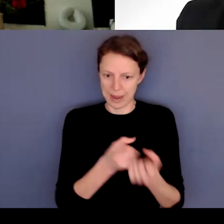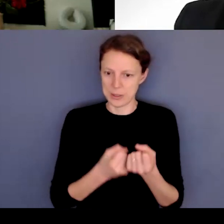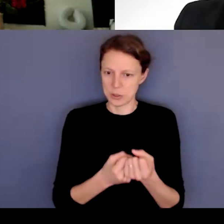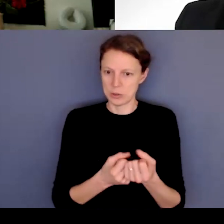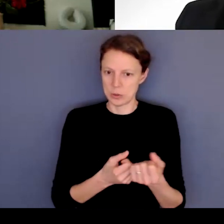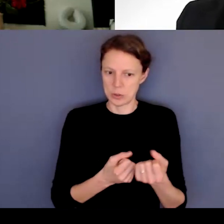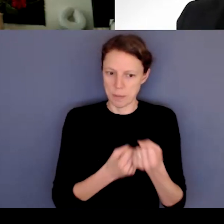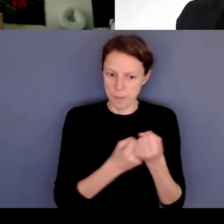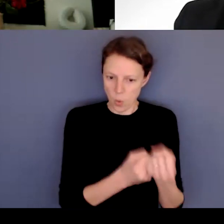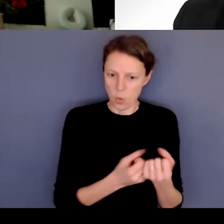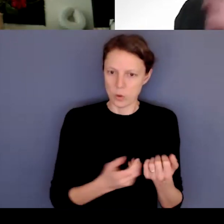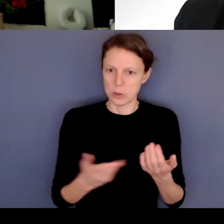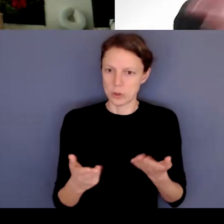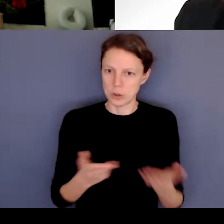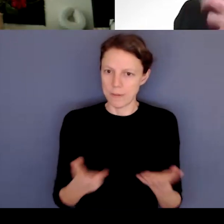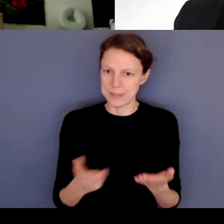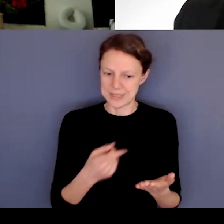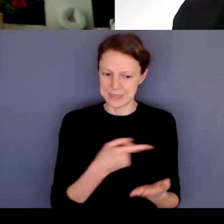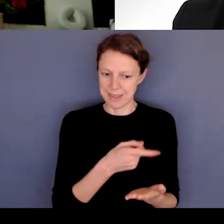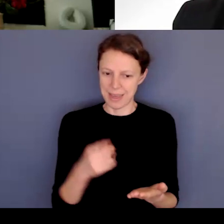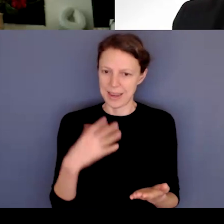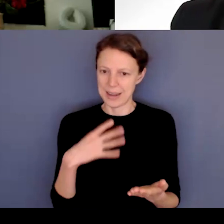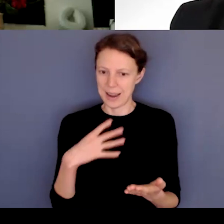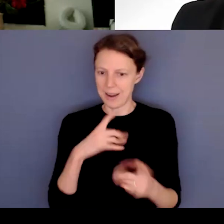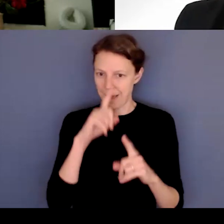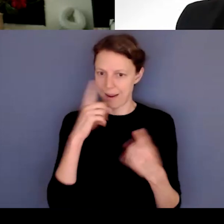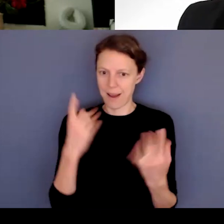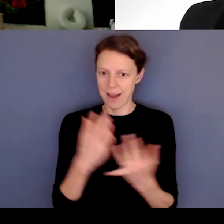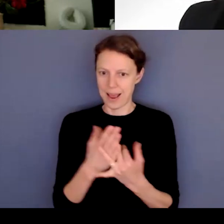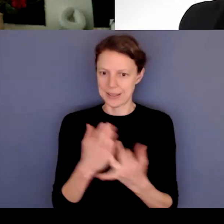can't access that via you know, the means that they've been using for a number of years now.